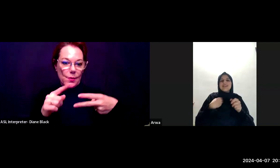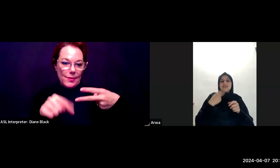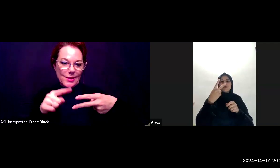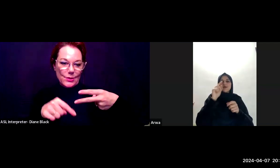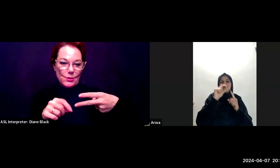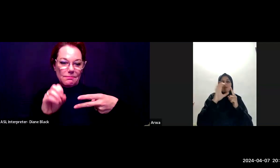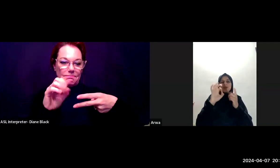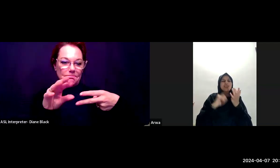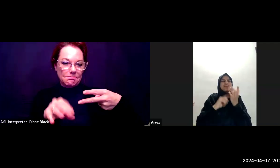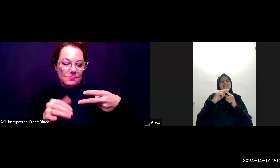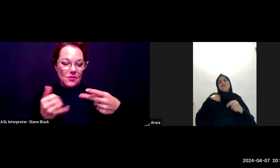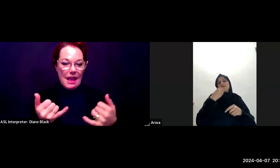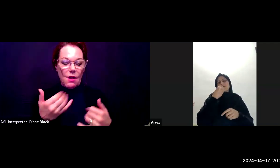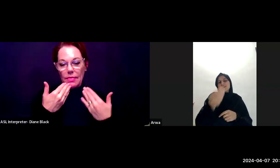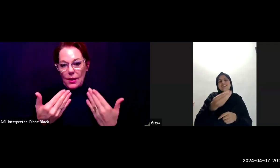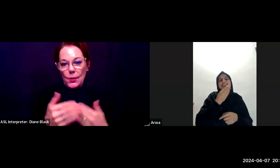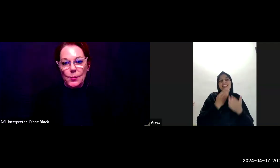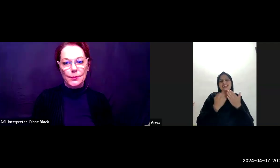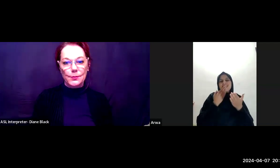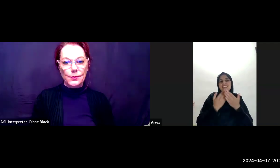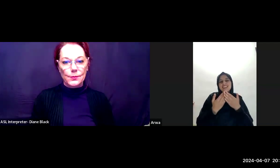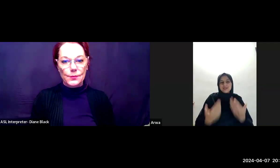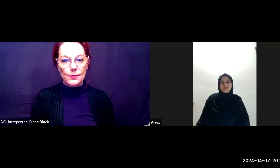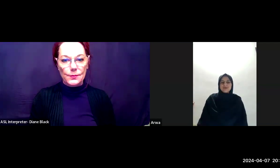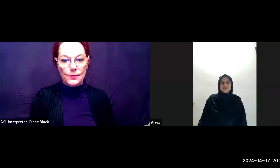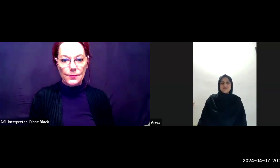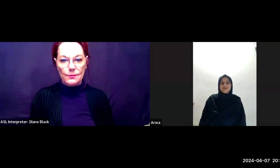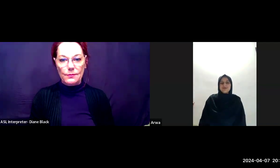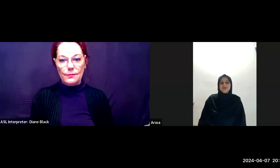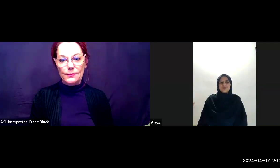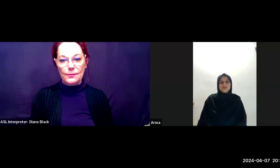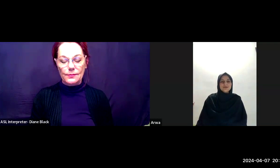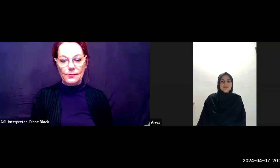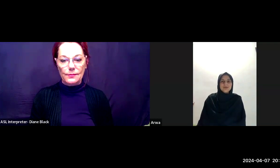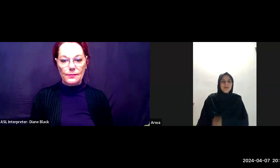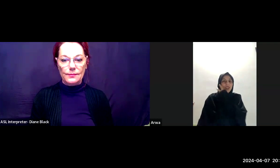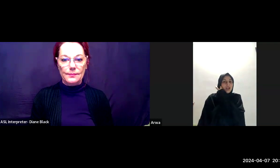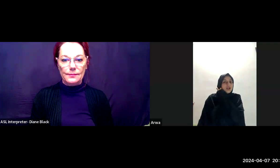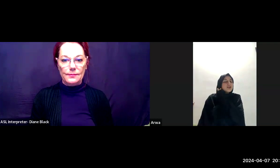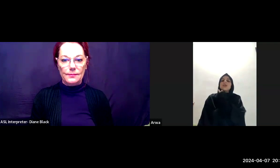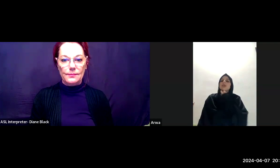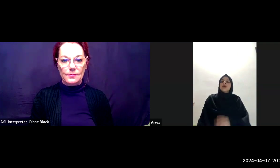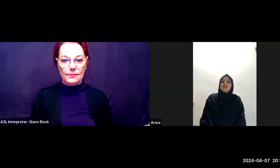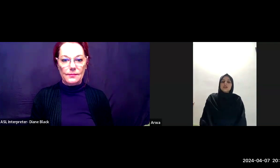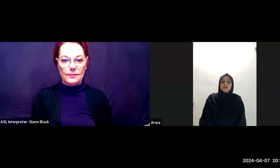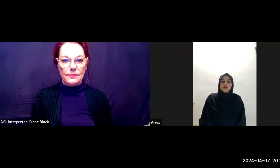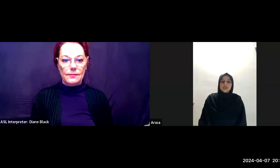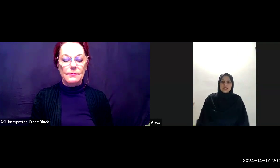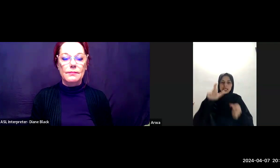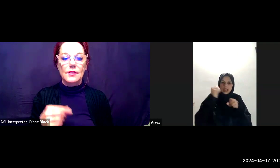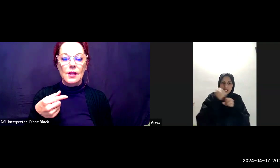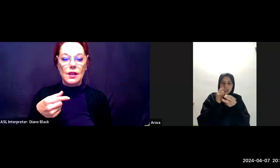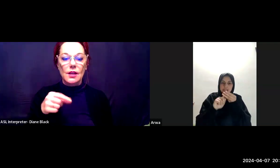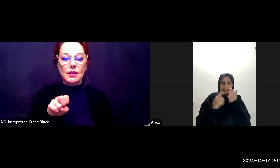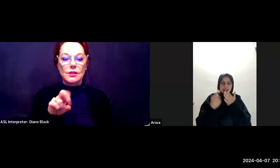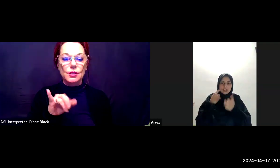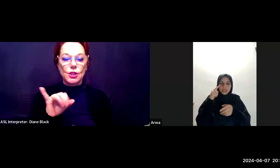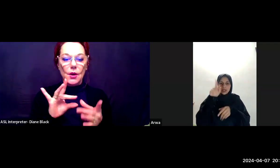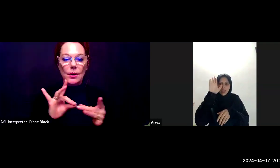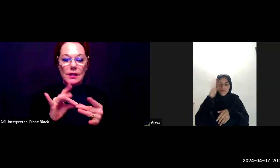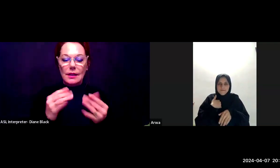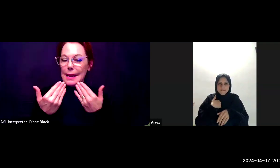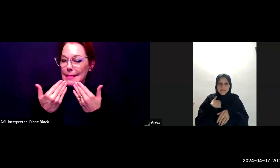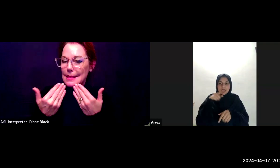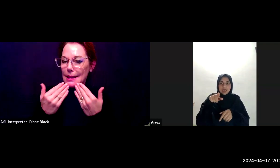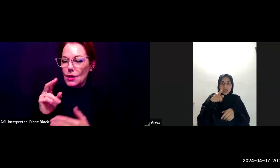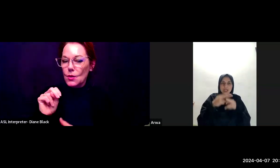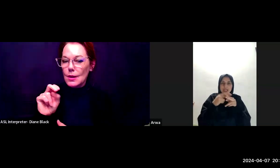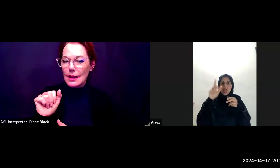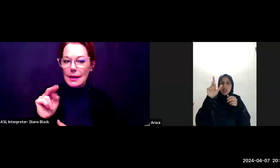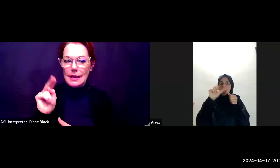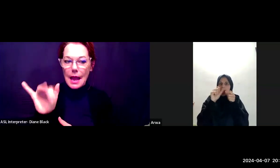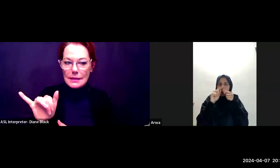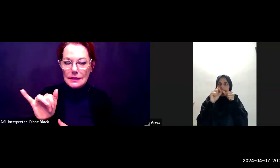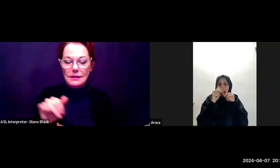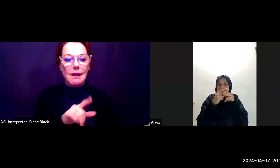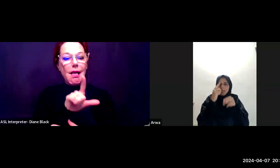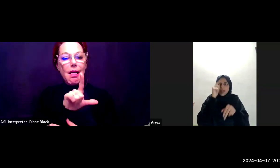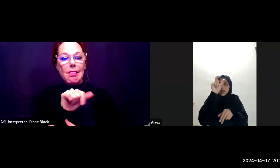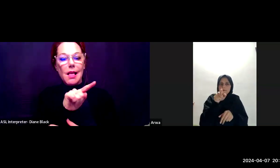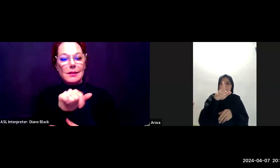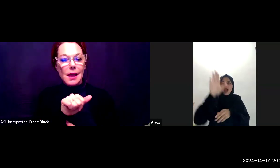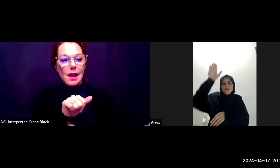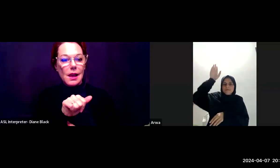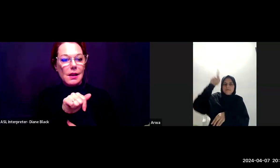you. [Geri speaking] this is Geri. thank you Nancy. uh Lata has her hand raised. uh and also uh I I'll